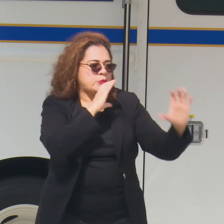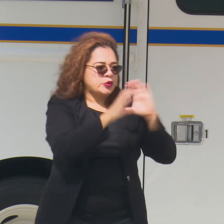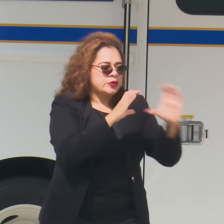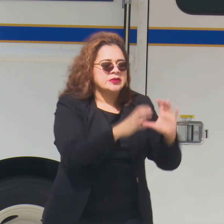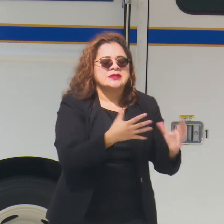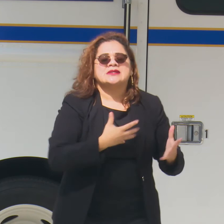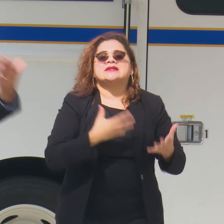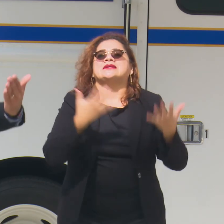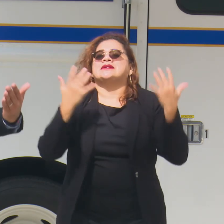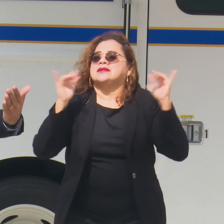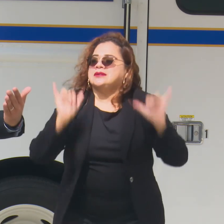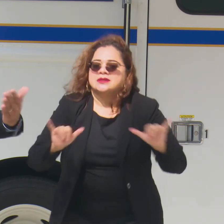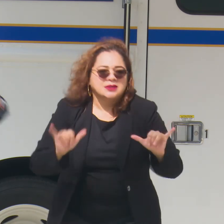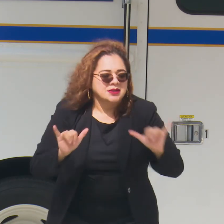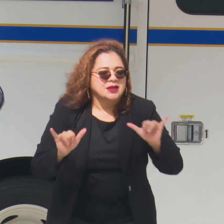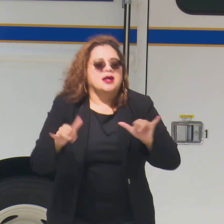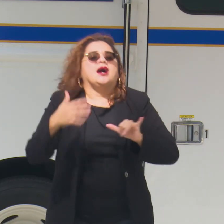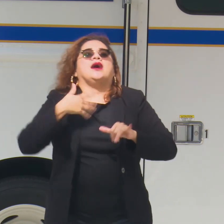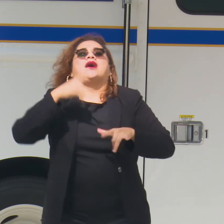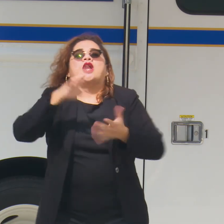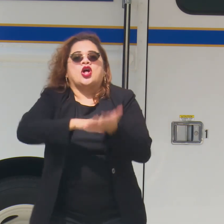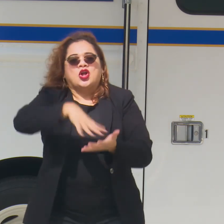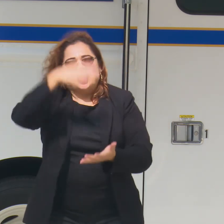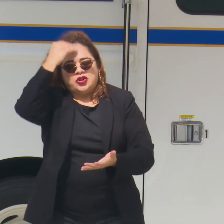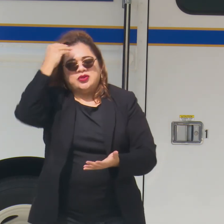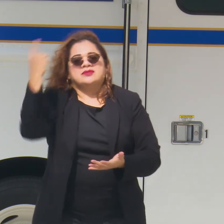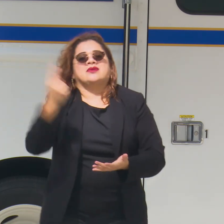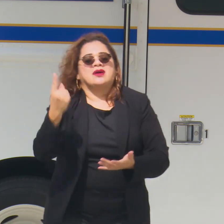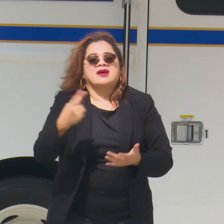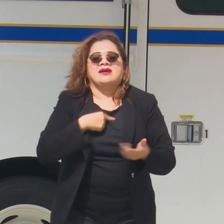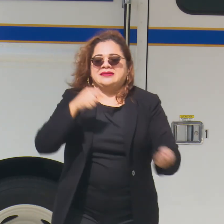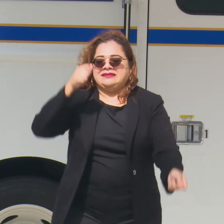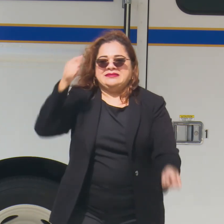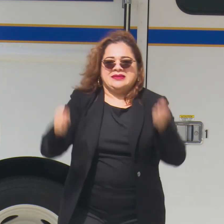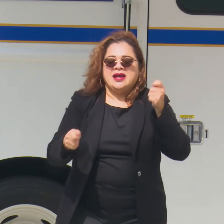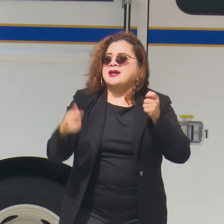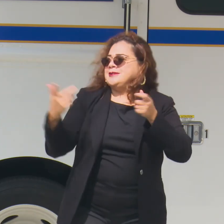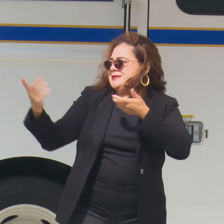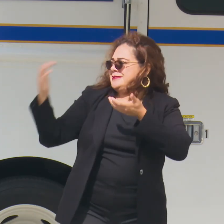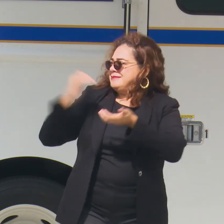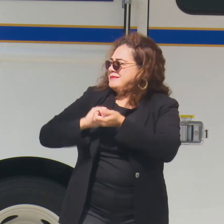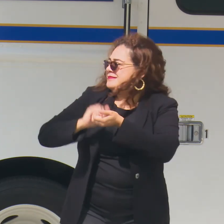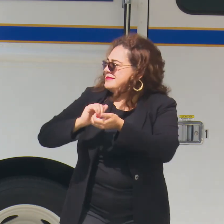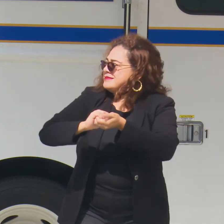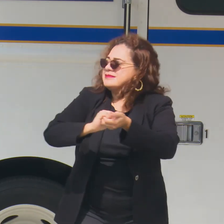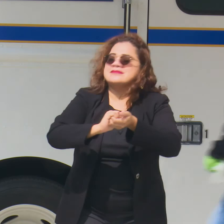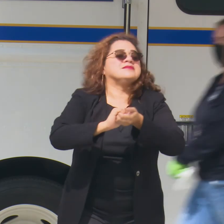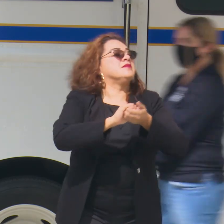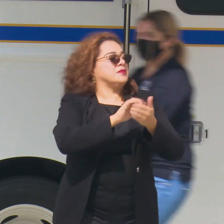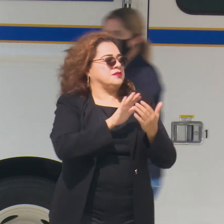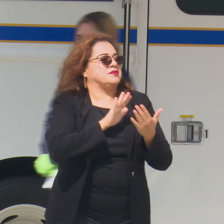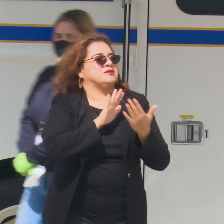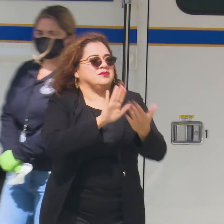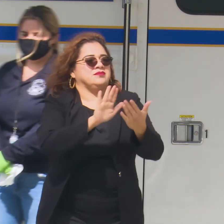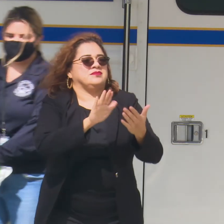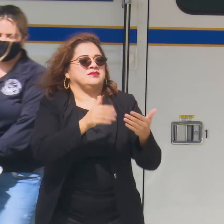and now we've got to do it moving forward and, and learn as we go. I'm not sure if, do you want to add anything to that?